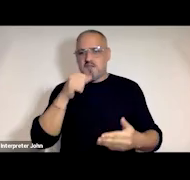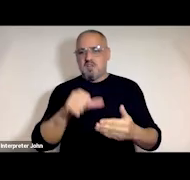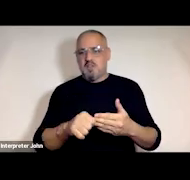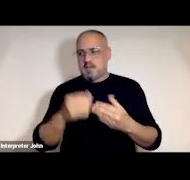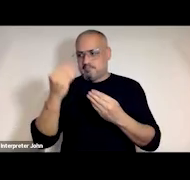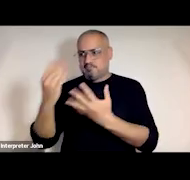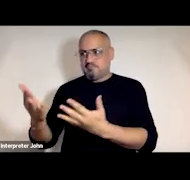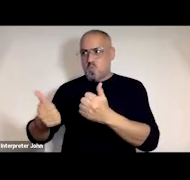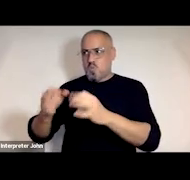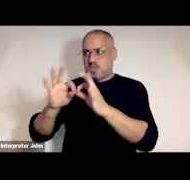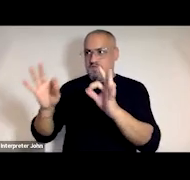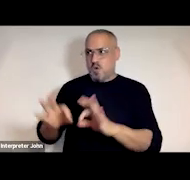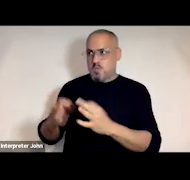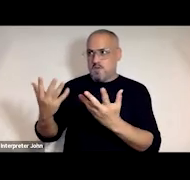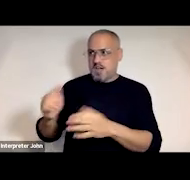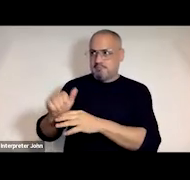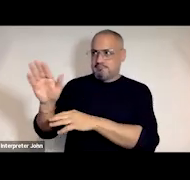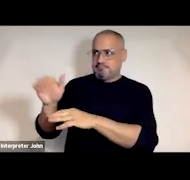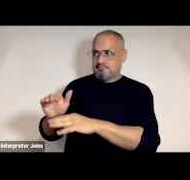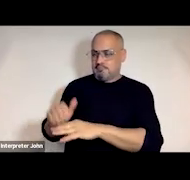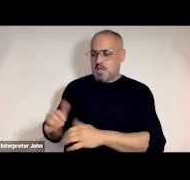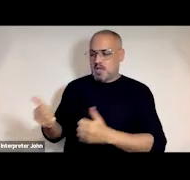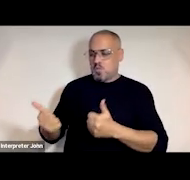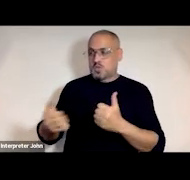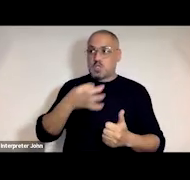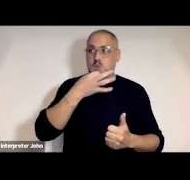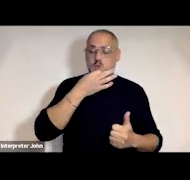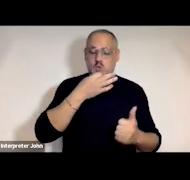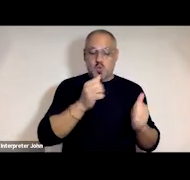which forms you've already submitted and which ones are coming with the paper packet.